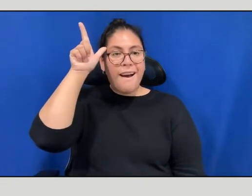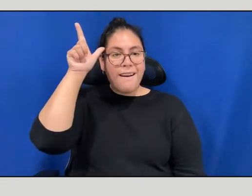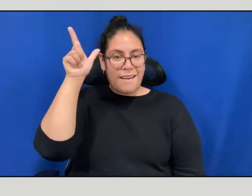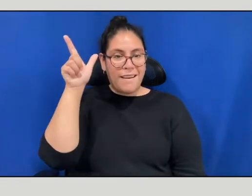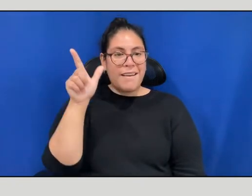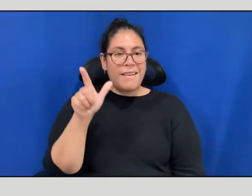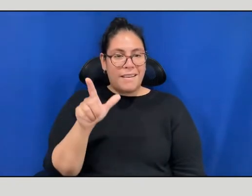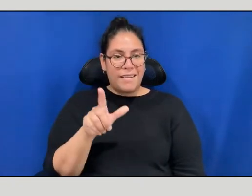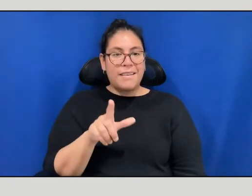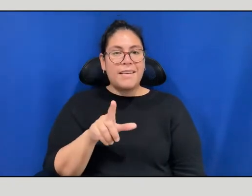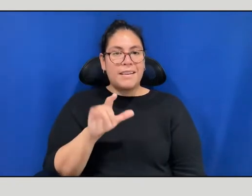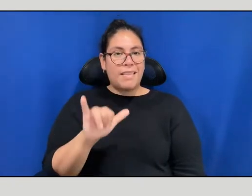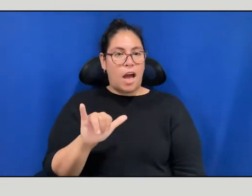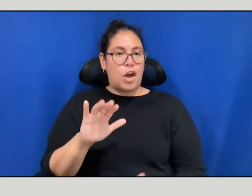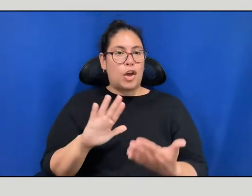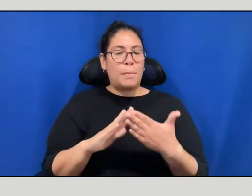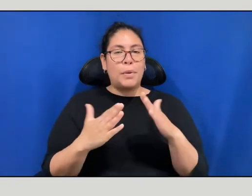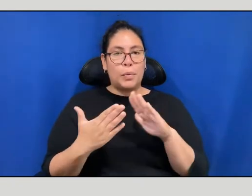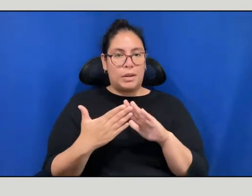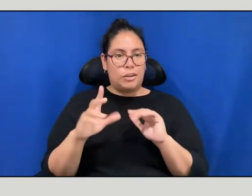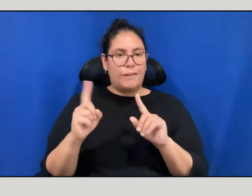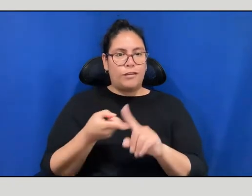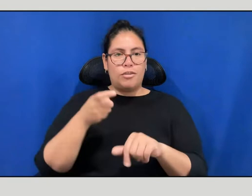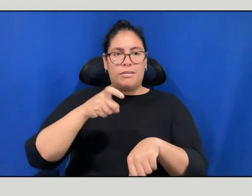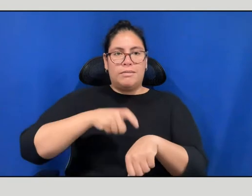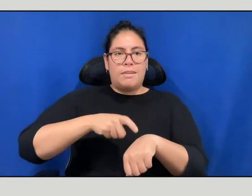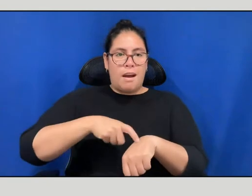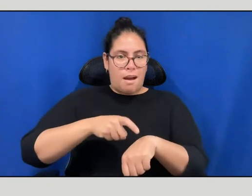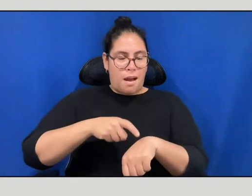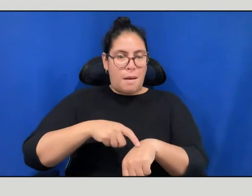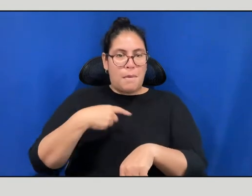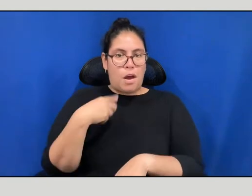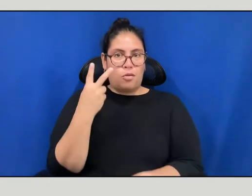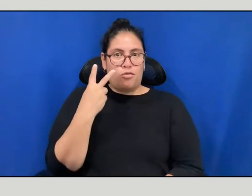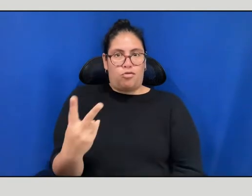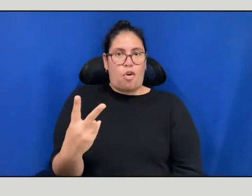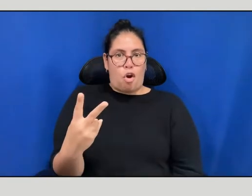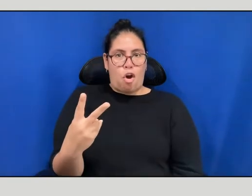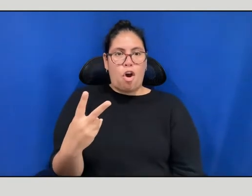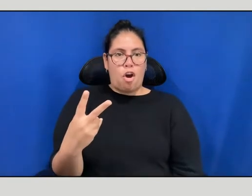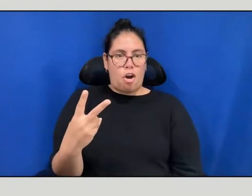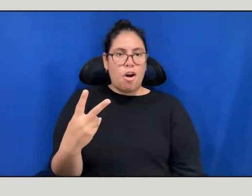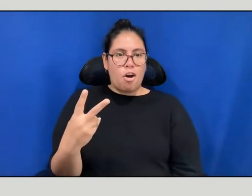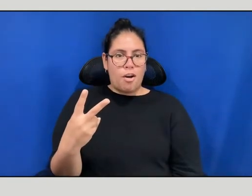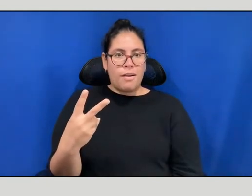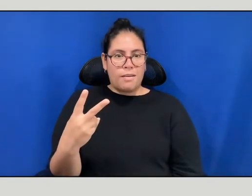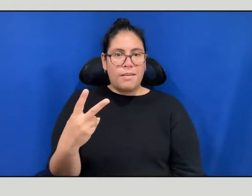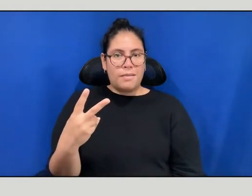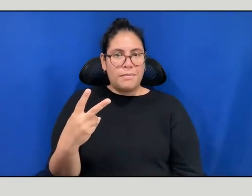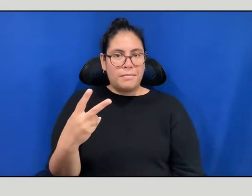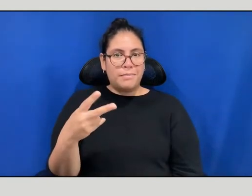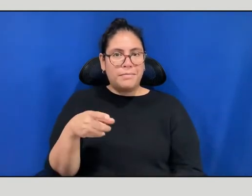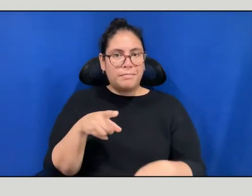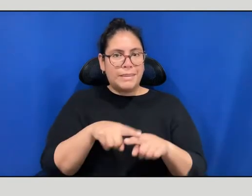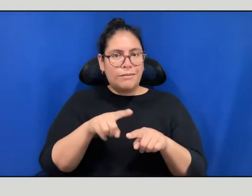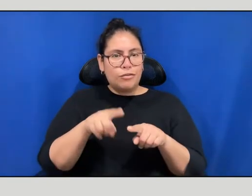The first time that I saw brushes and pigment for painting, it was in my house, because in my house,